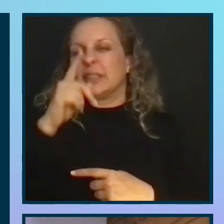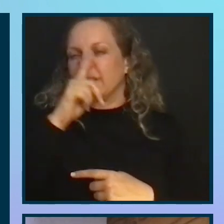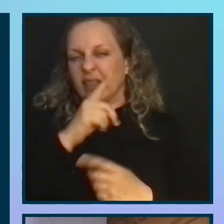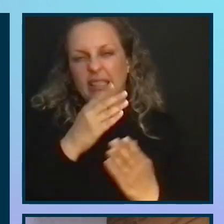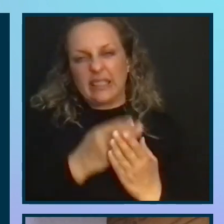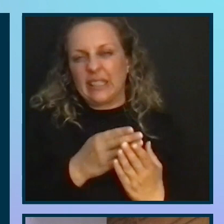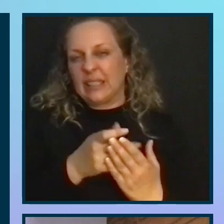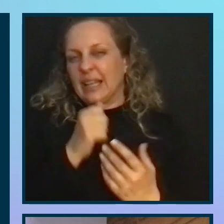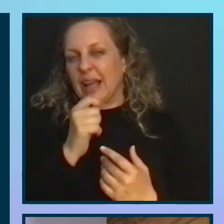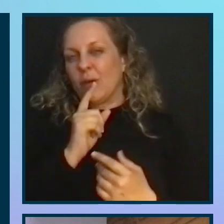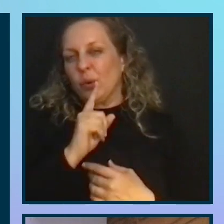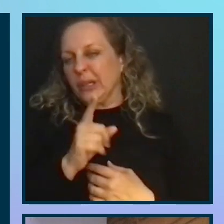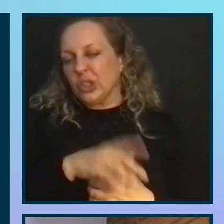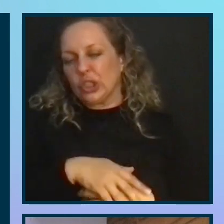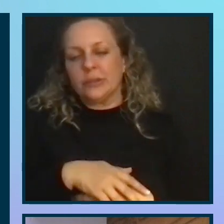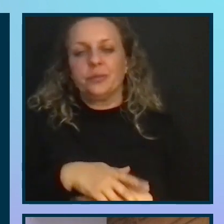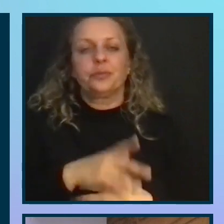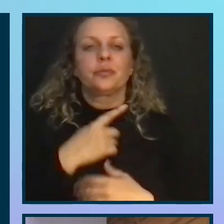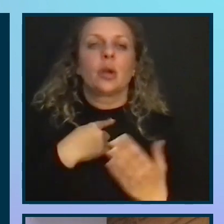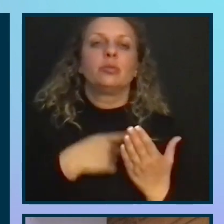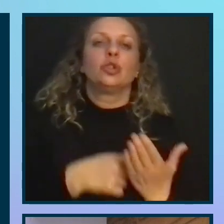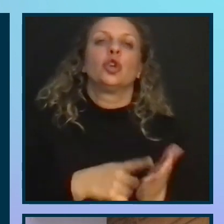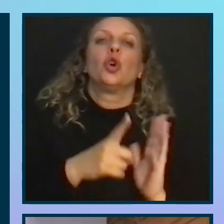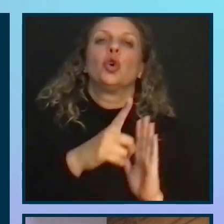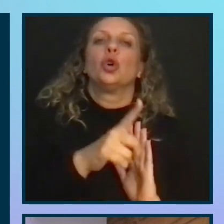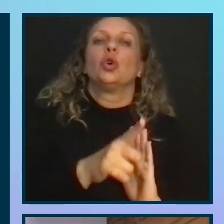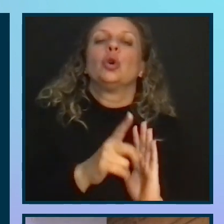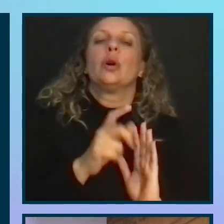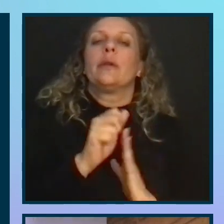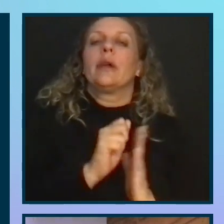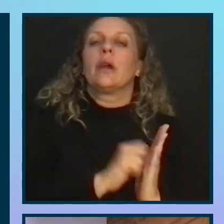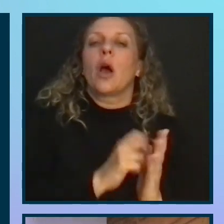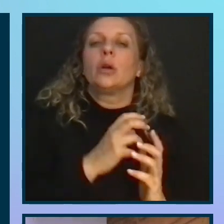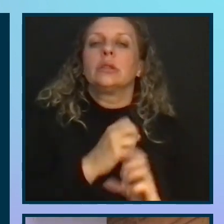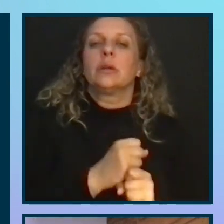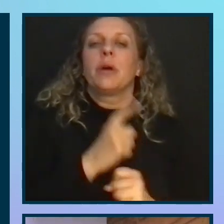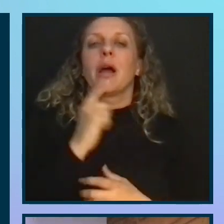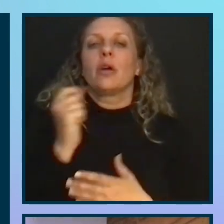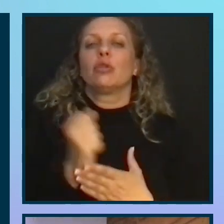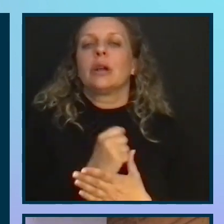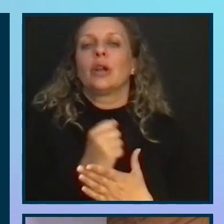and it's showing you the account summary and the credit card and transaction history screens.